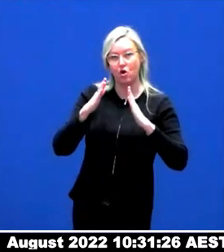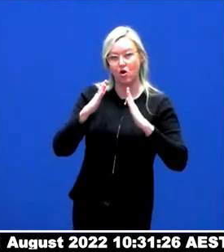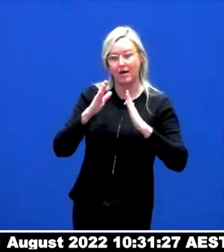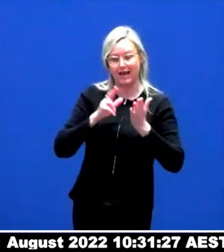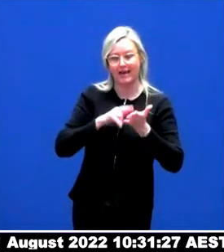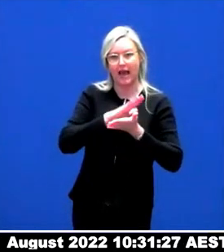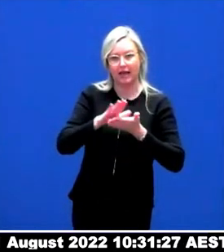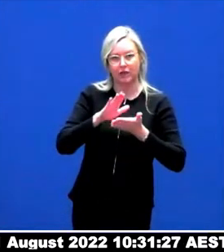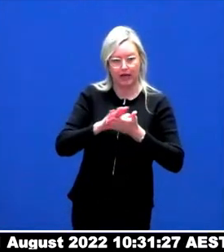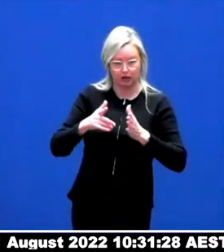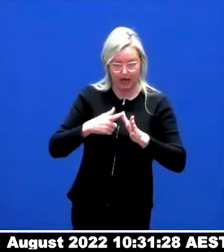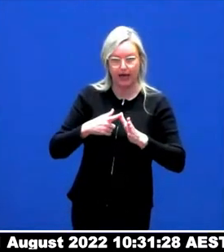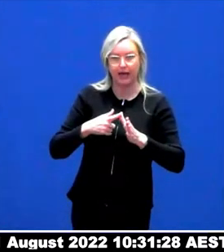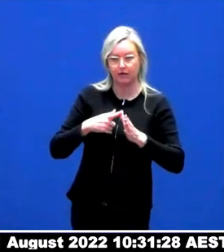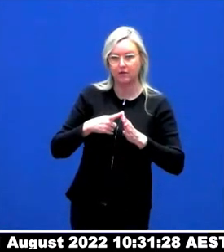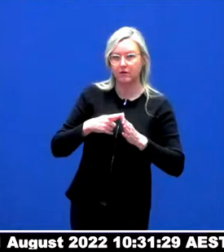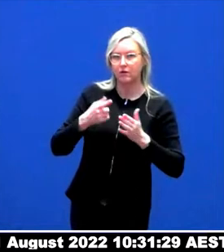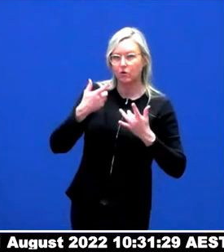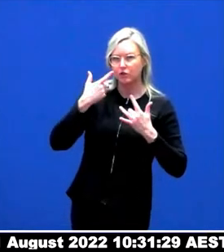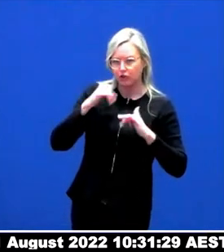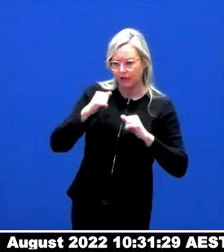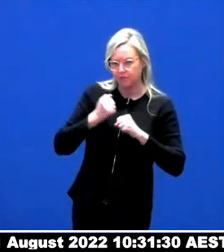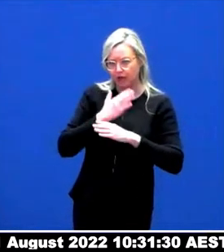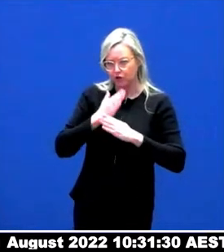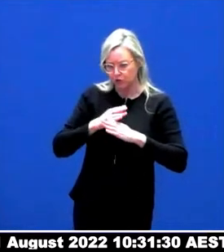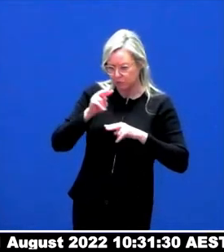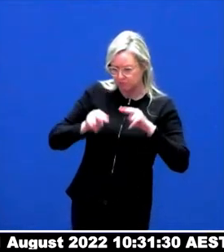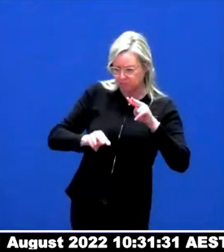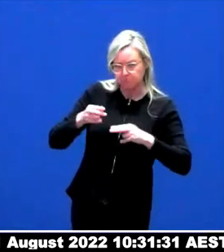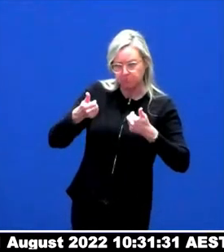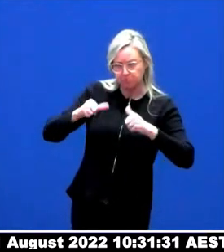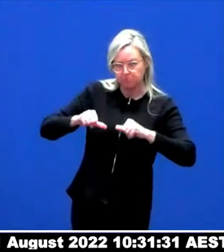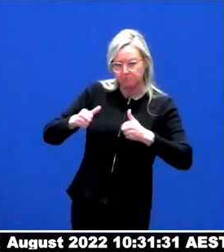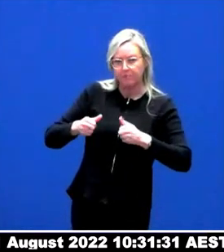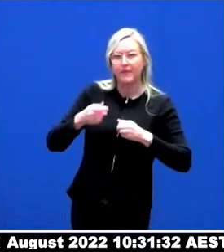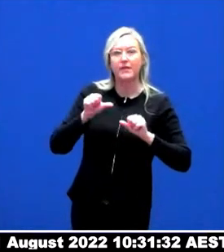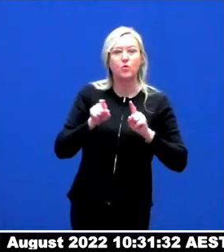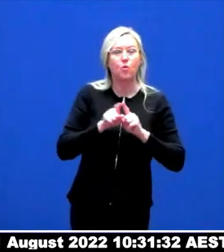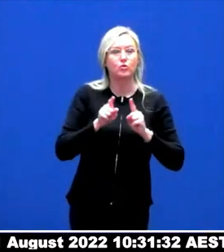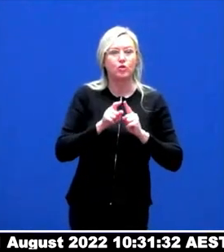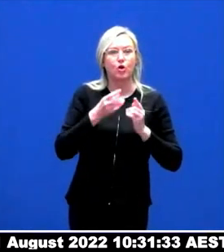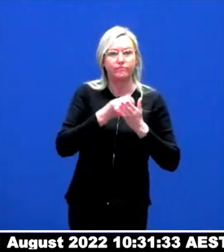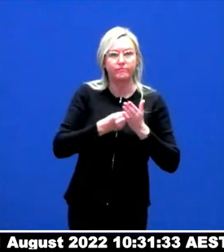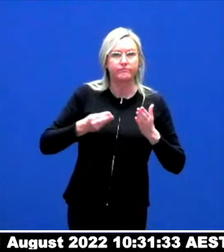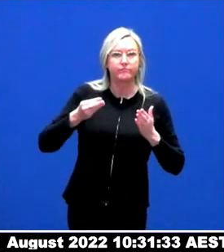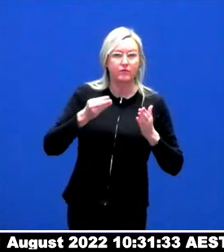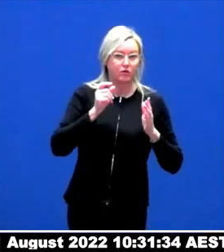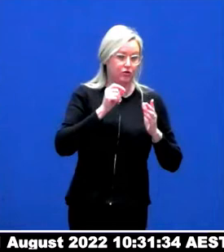That's been a public process with submissions sought. The report to the Treasurer from the Productivity Commission coincidentally is to